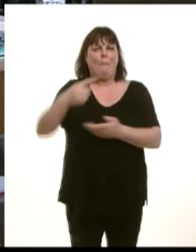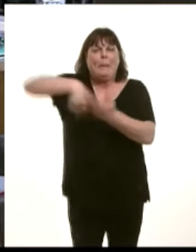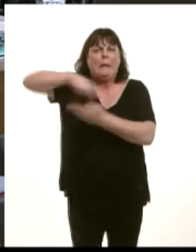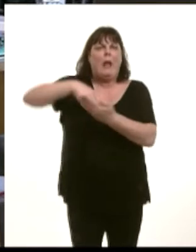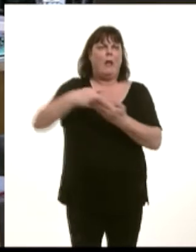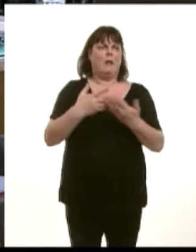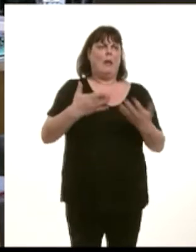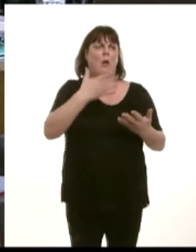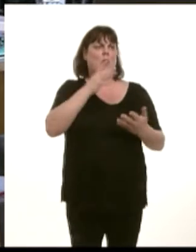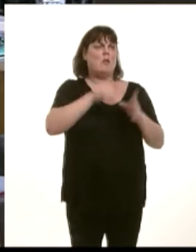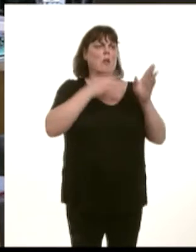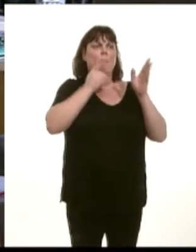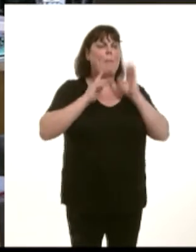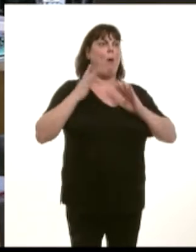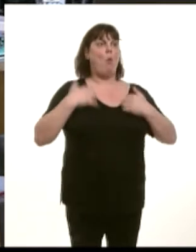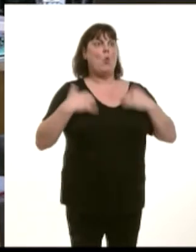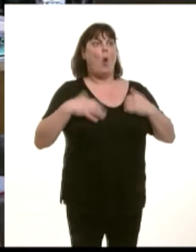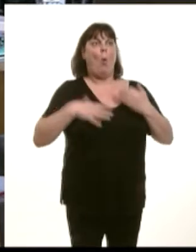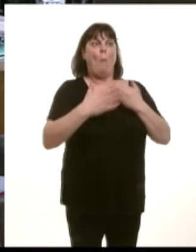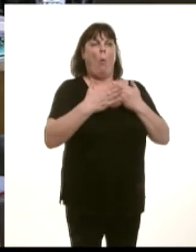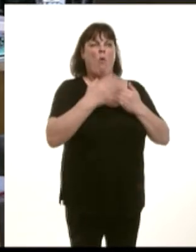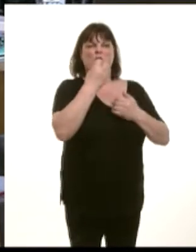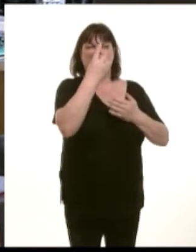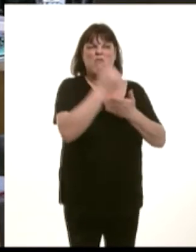The next step now is to make sure that the message is actually implemented.